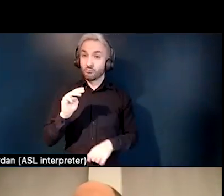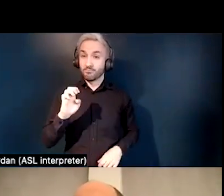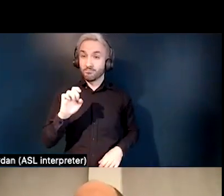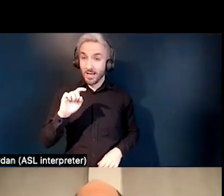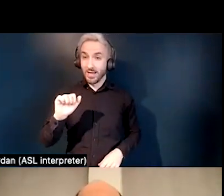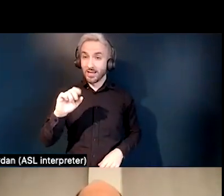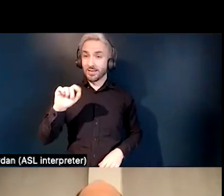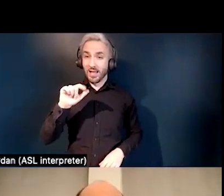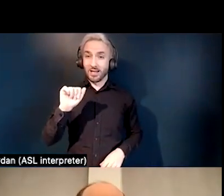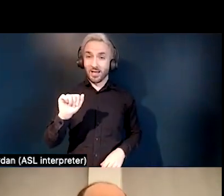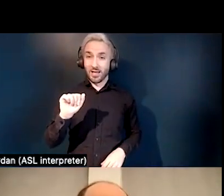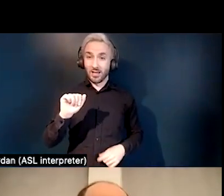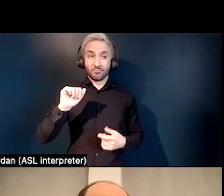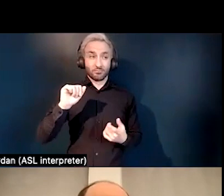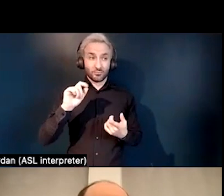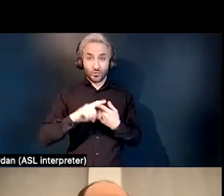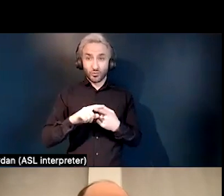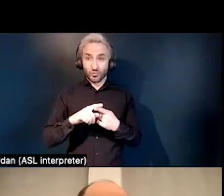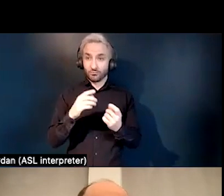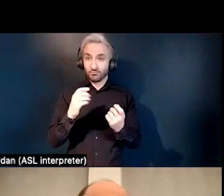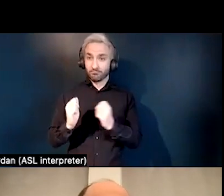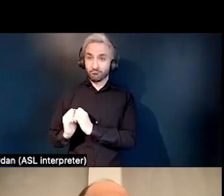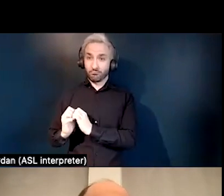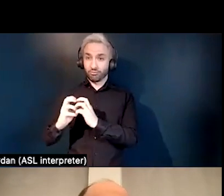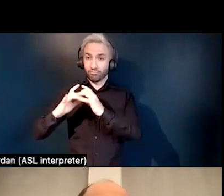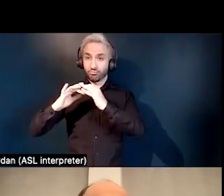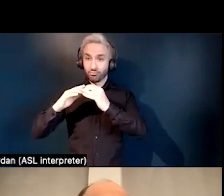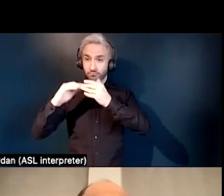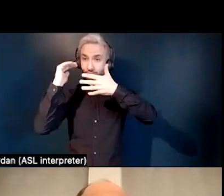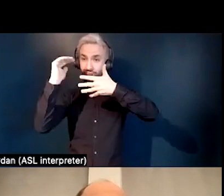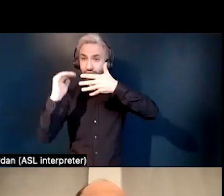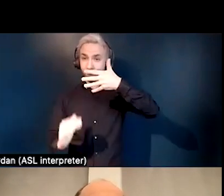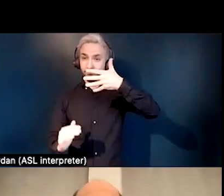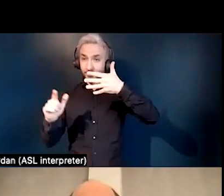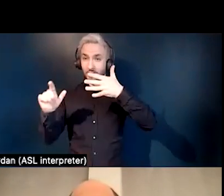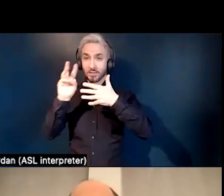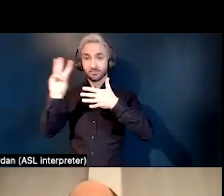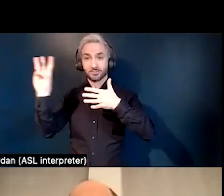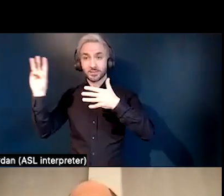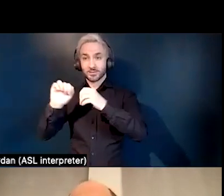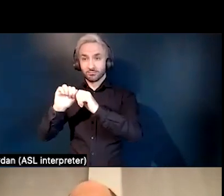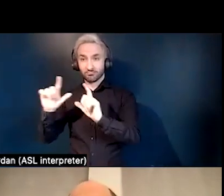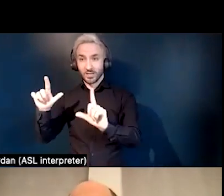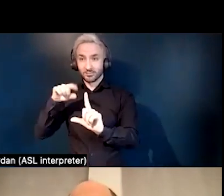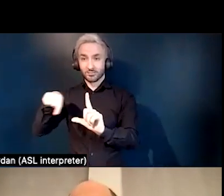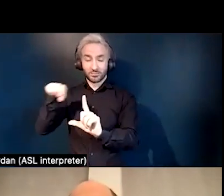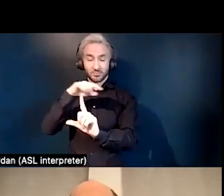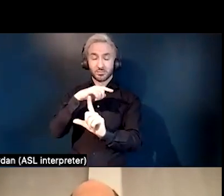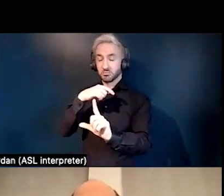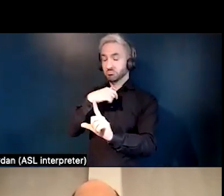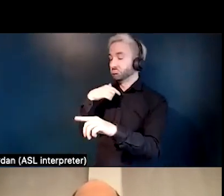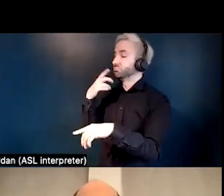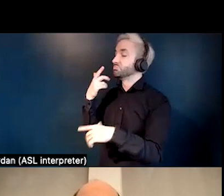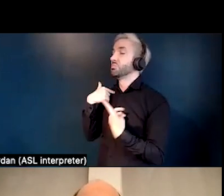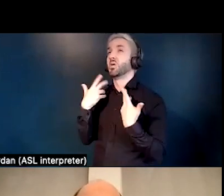in turn, gives a set of consumers who are looking for Canadian-authored content immediate access